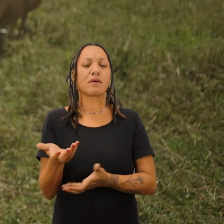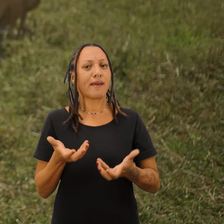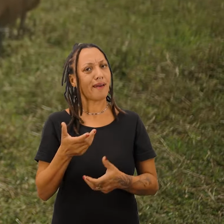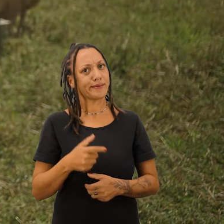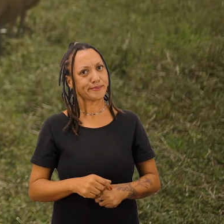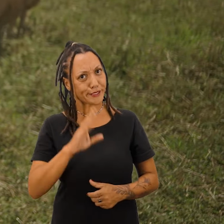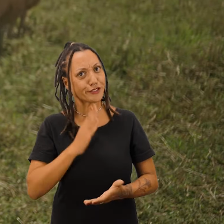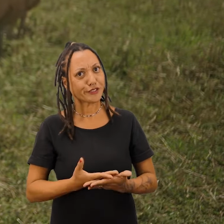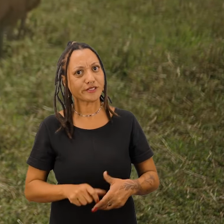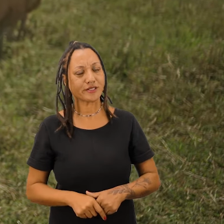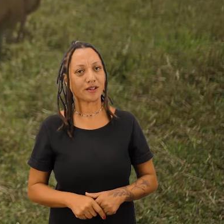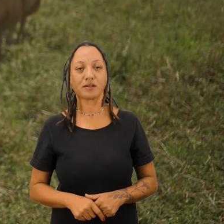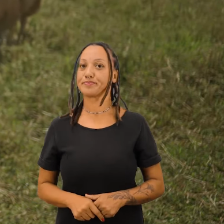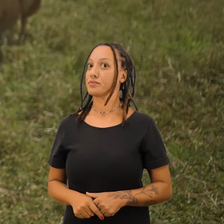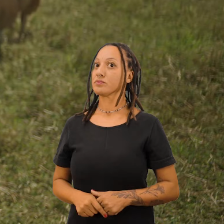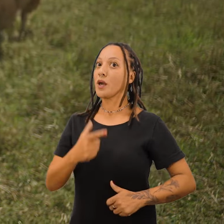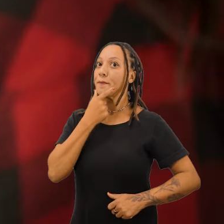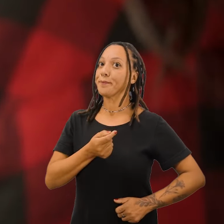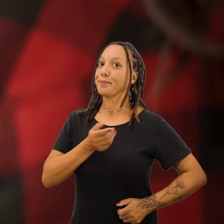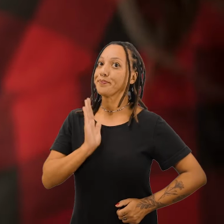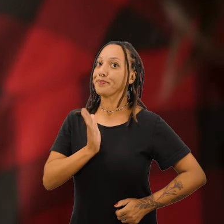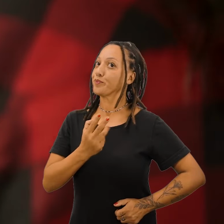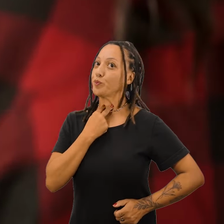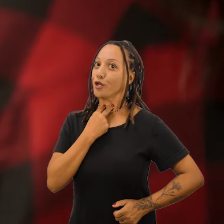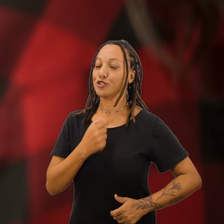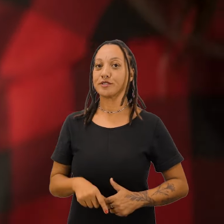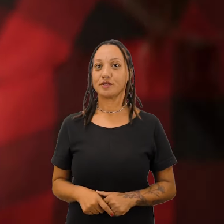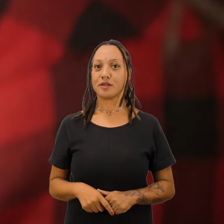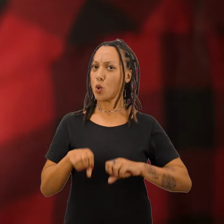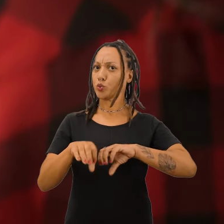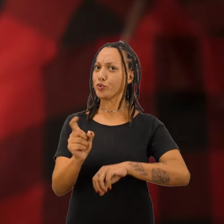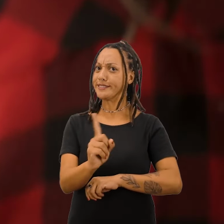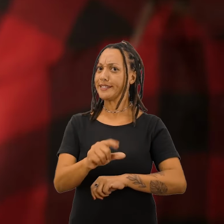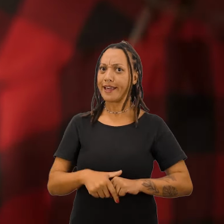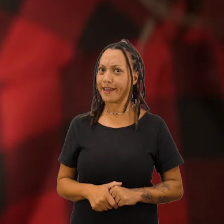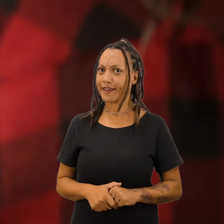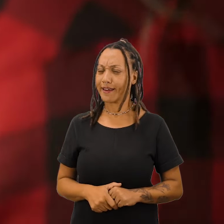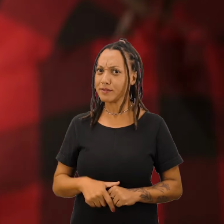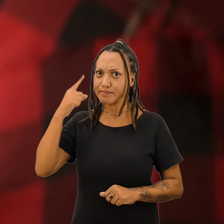My cousin here wants to cut down part of the forest on our farm. Can you believe it? [Chico] Hey boy, you cannot do this!